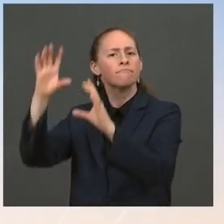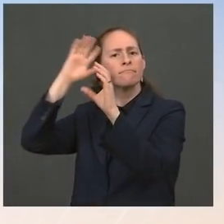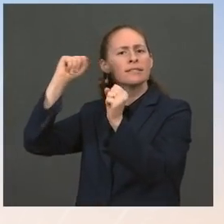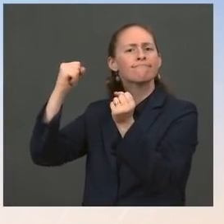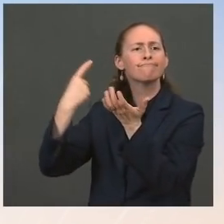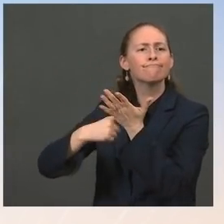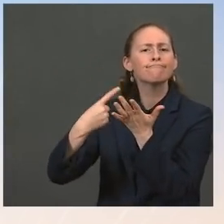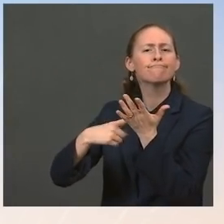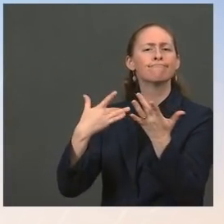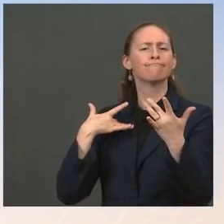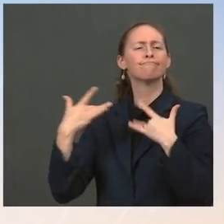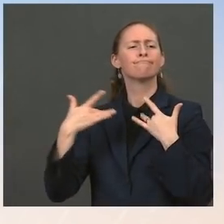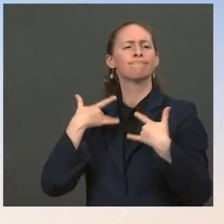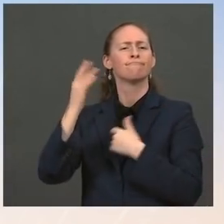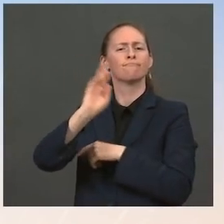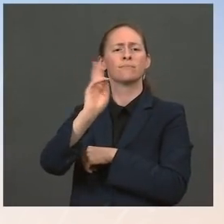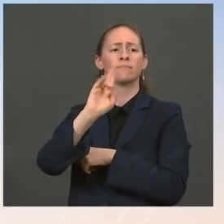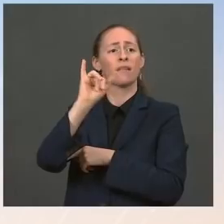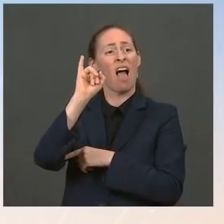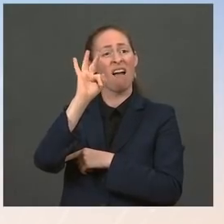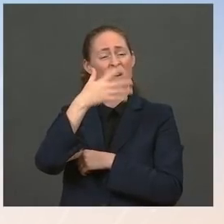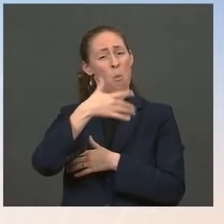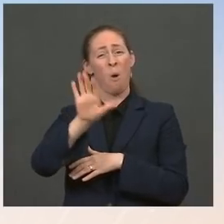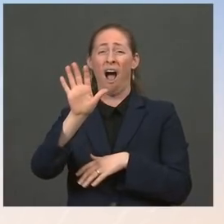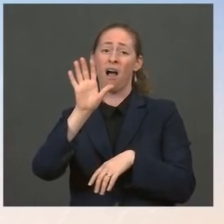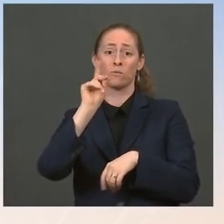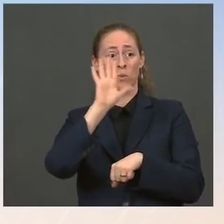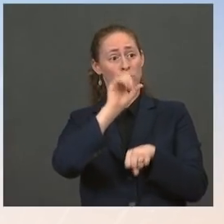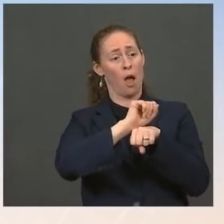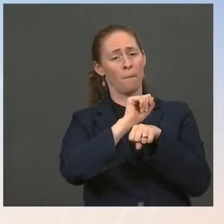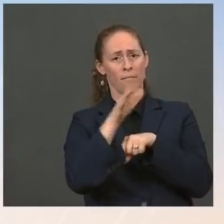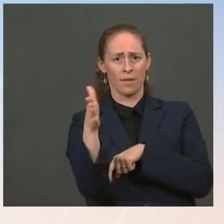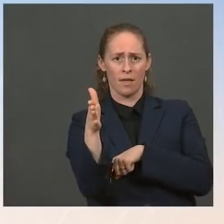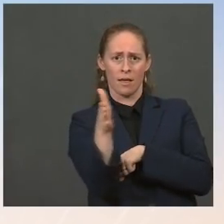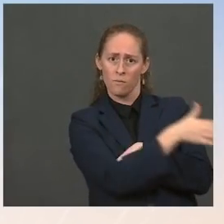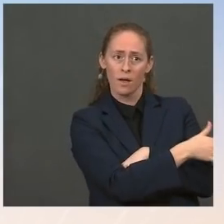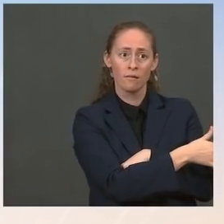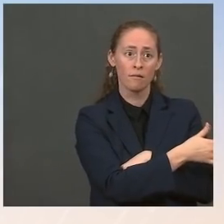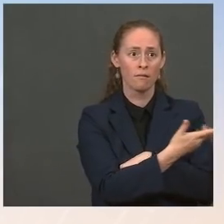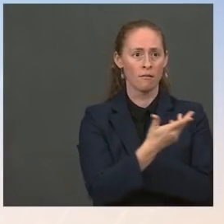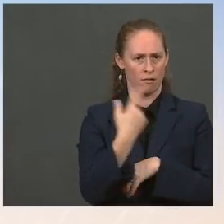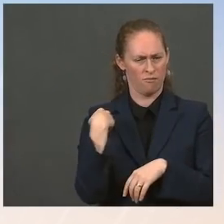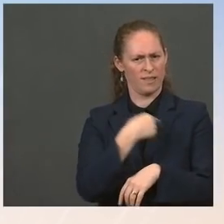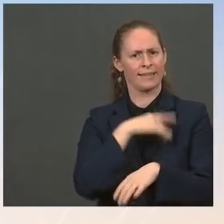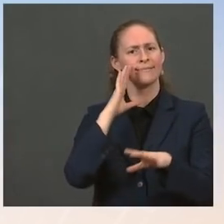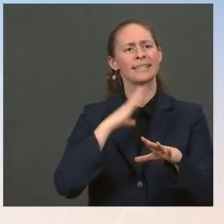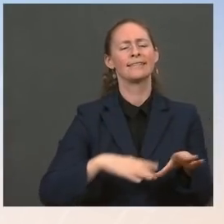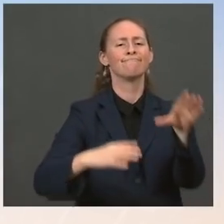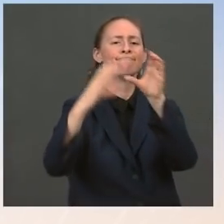"If they don't want to do the job, just get out of the way. We'll take the heat. We'll do it." When he says, "We'll take the heat,"